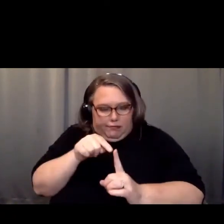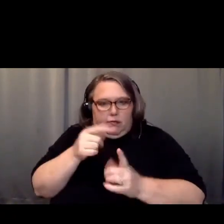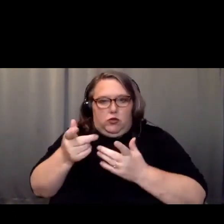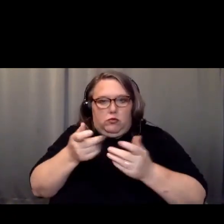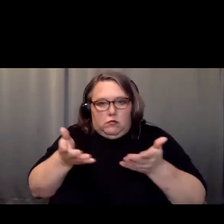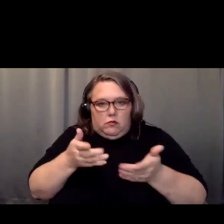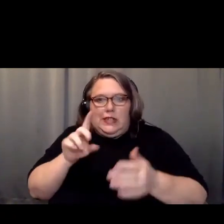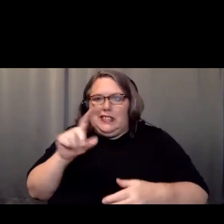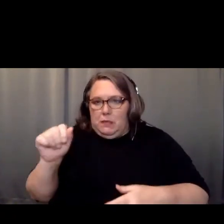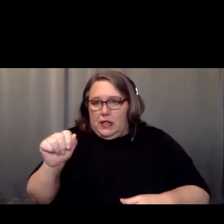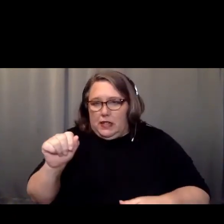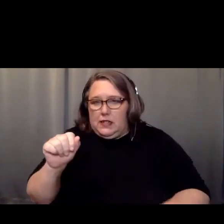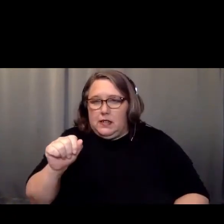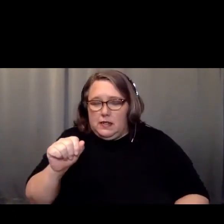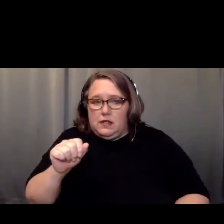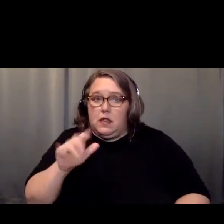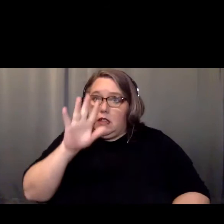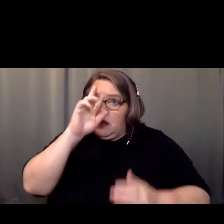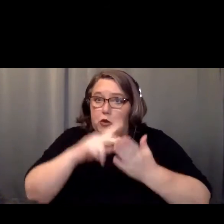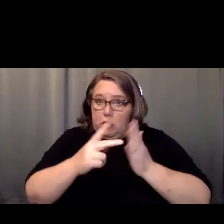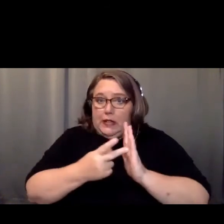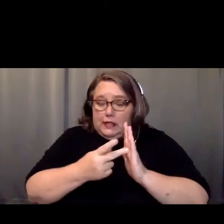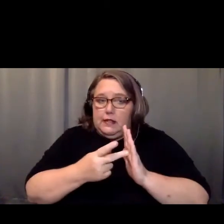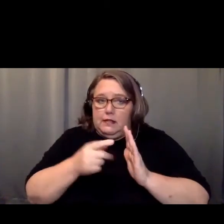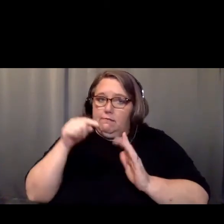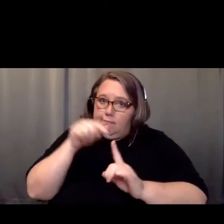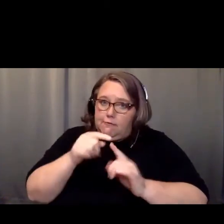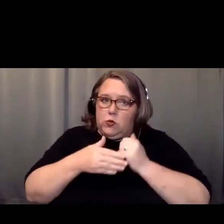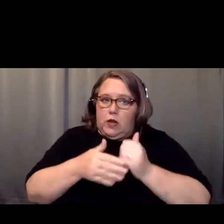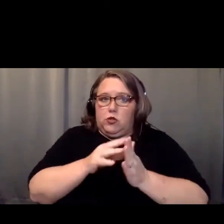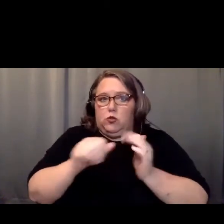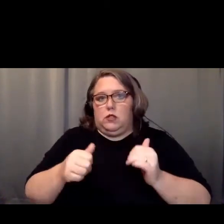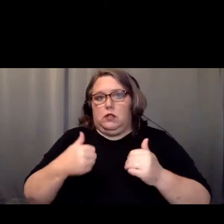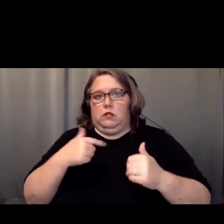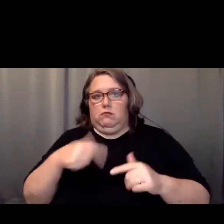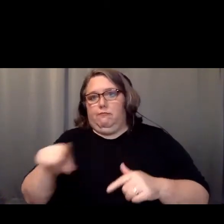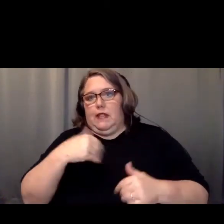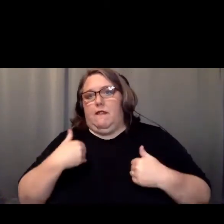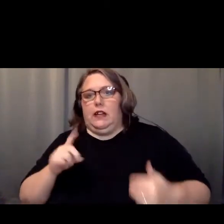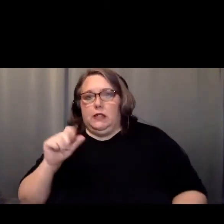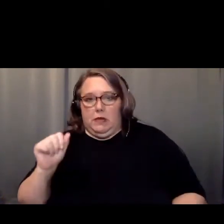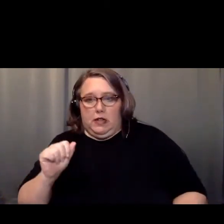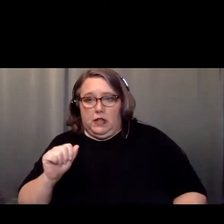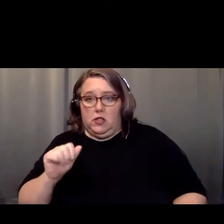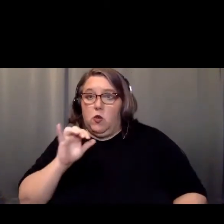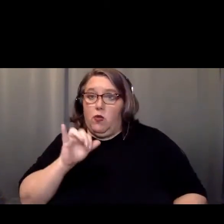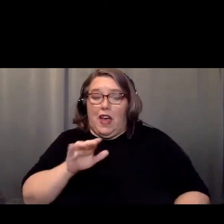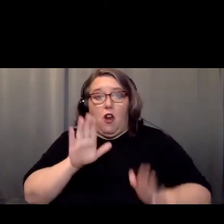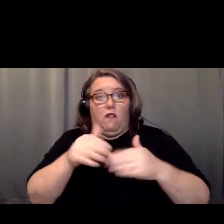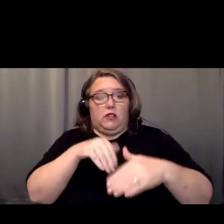or its sole purpose is to help students with disabilities. And so in that office, that's where you can request accommodations,